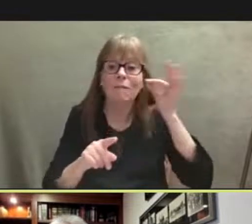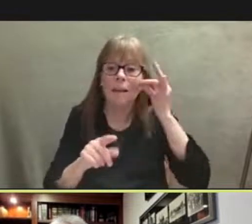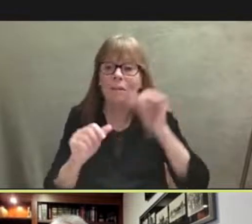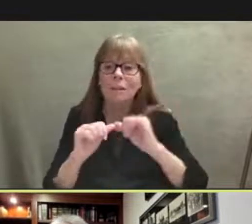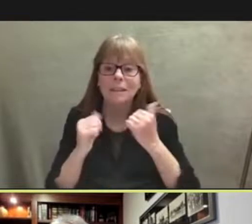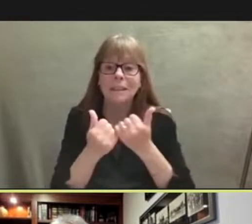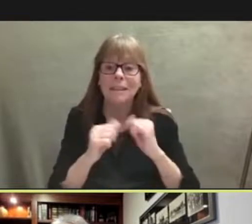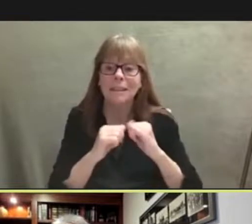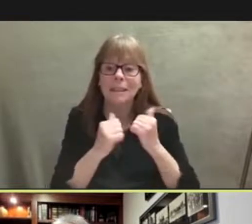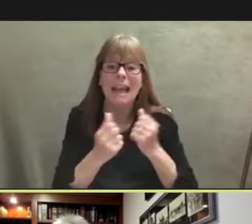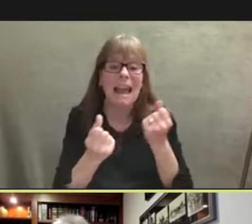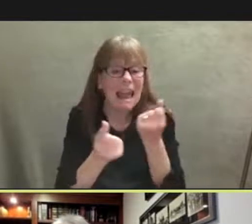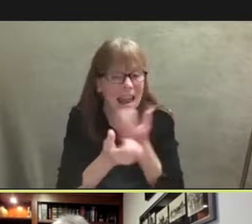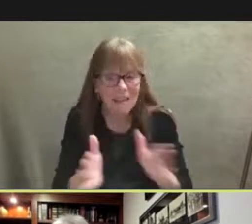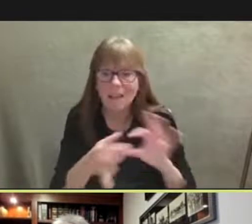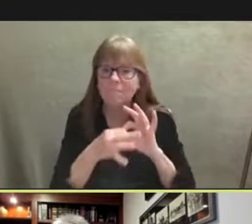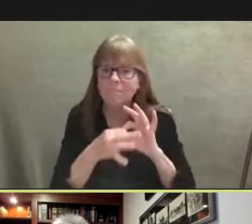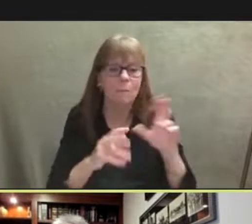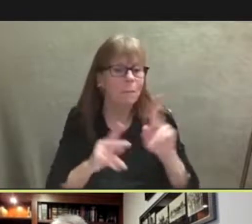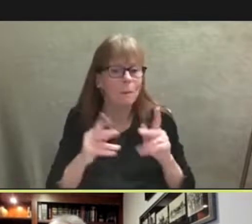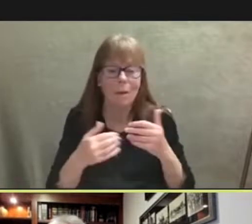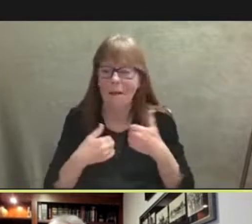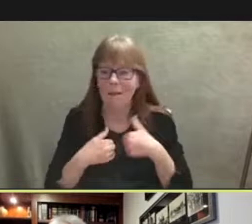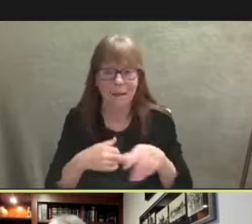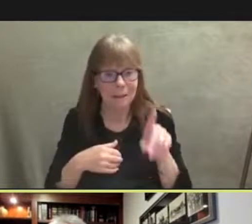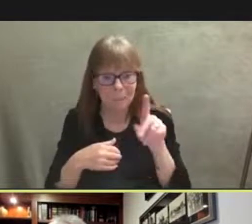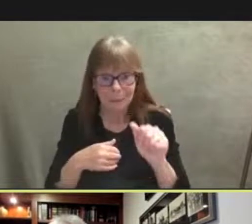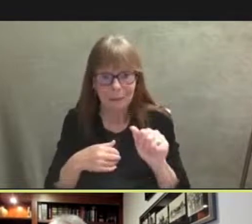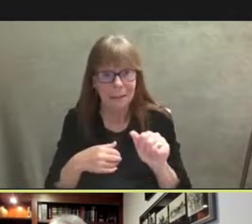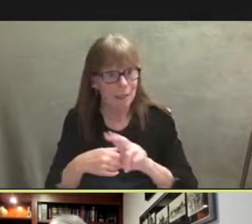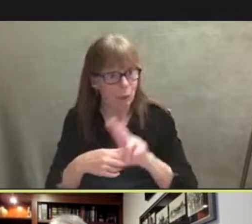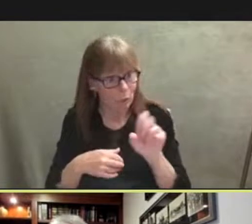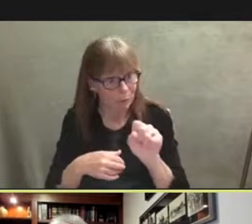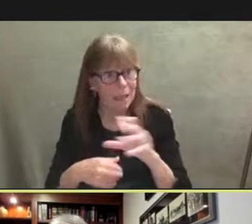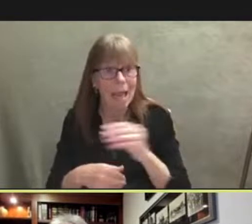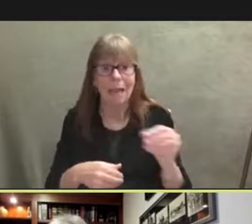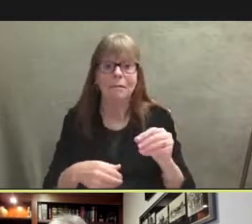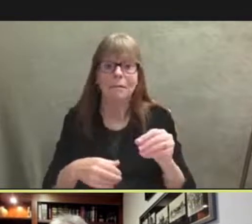matters affecting people with disabilities in the country and in our territories. We are by